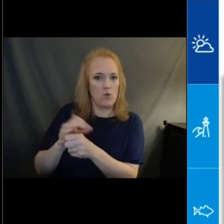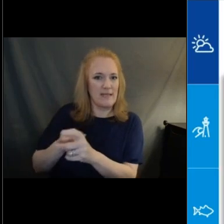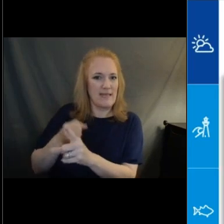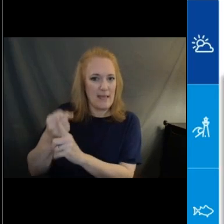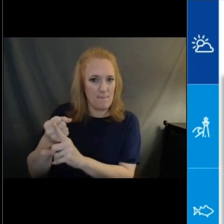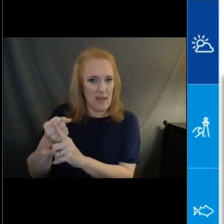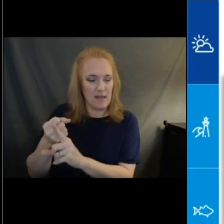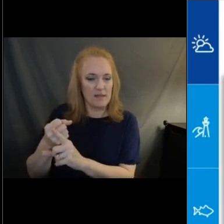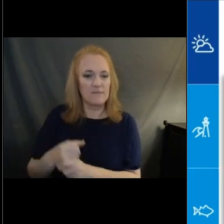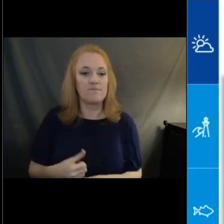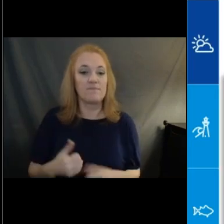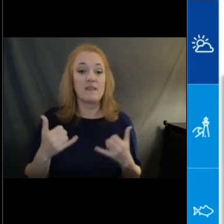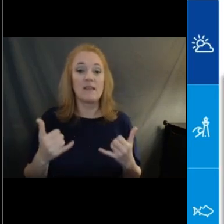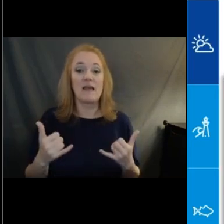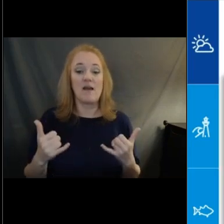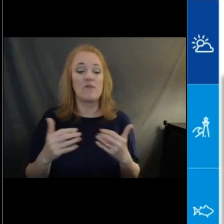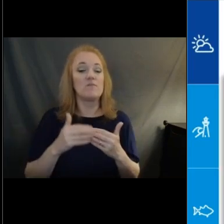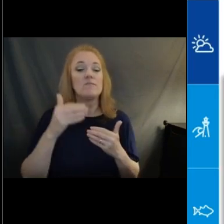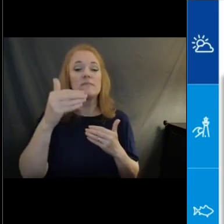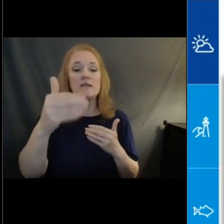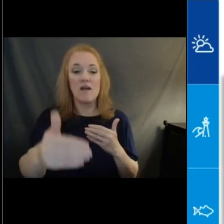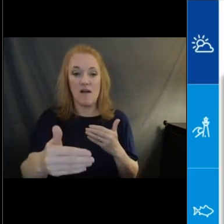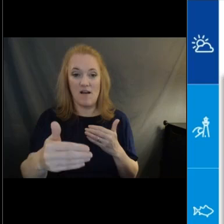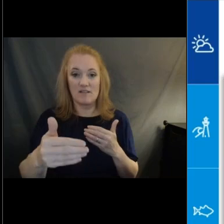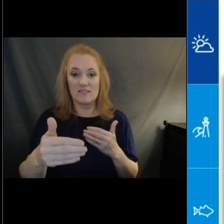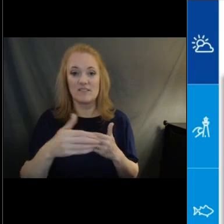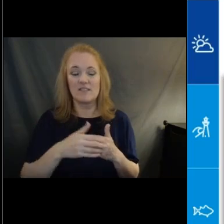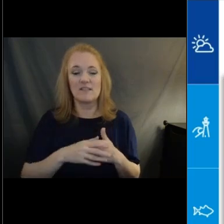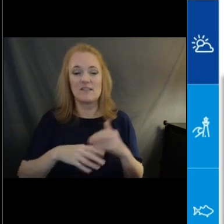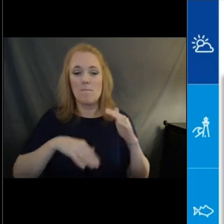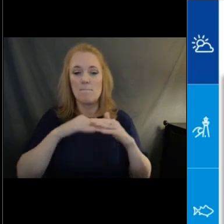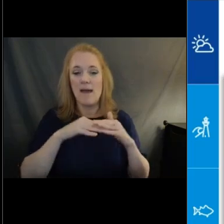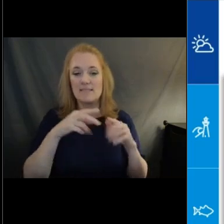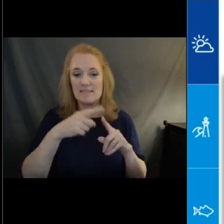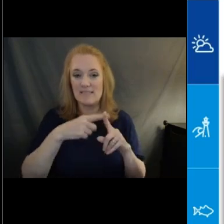And beyond air temperature and maximum temperature, the Weather Service has